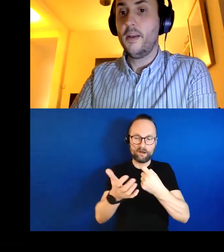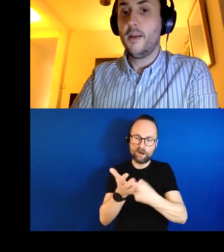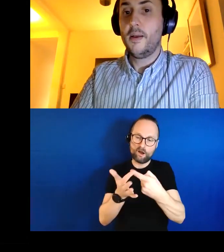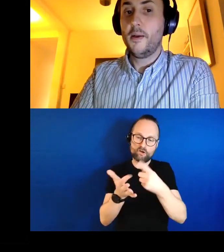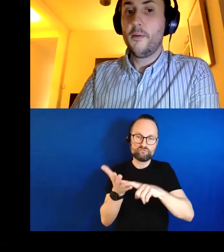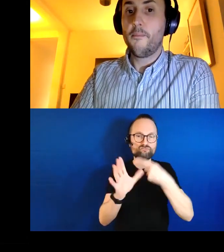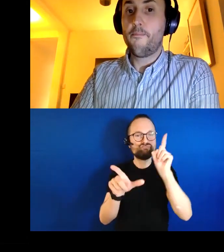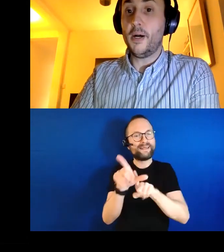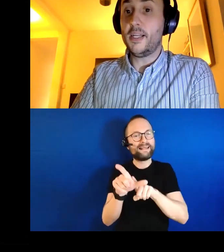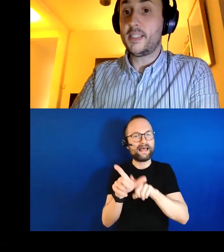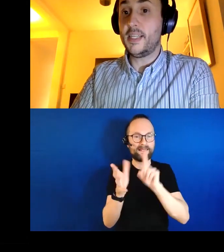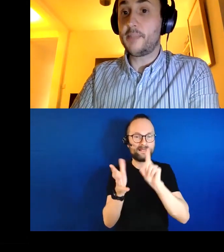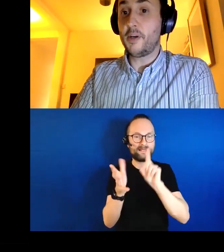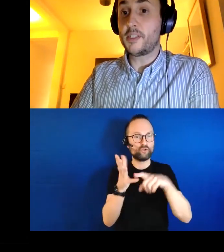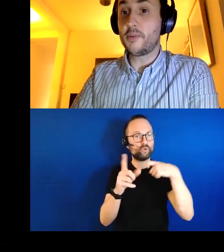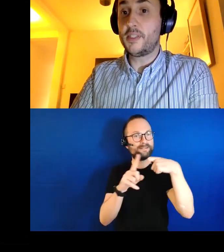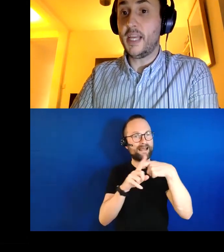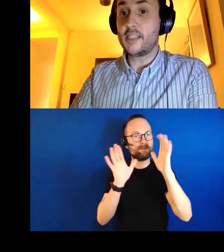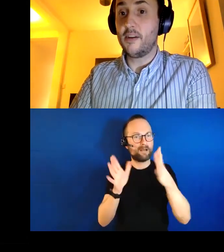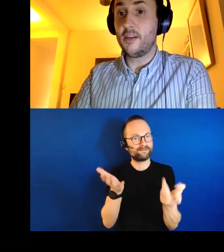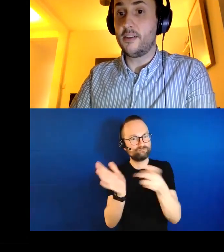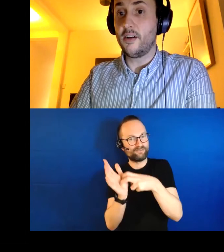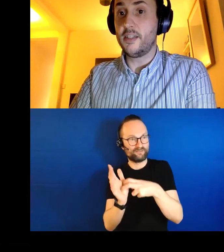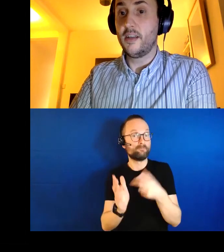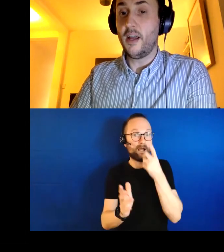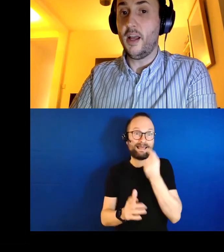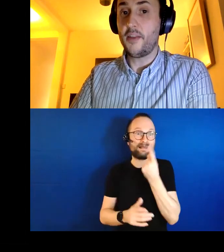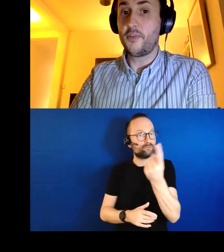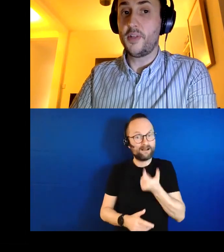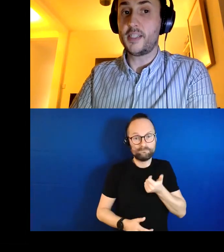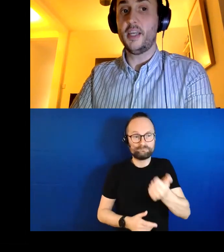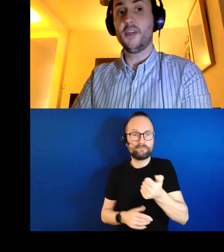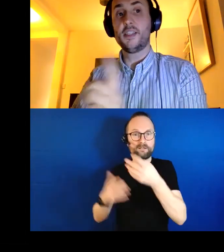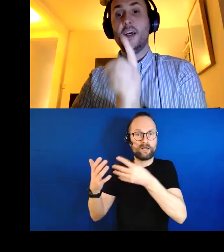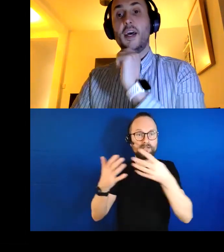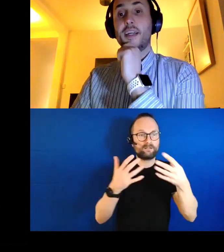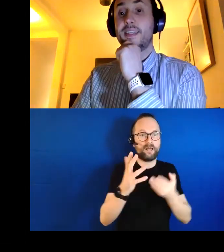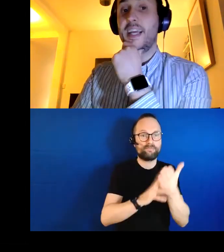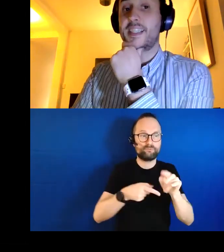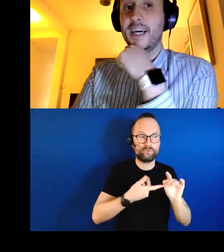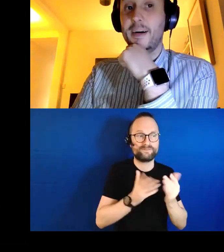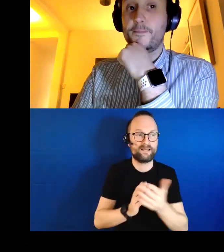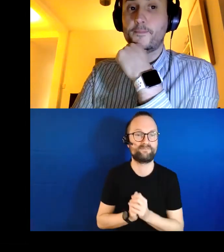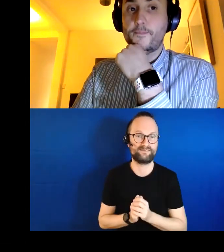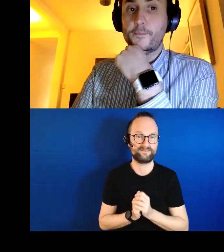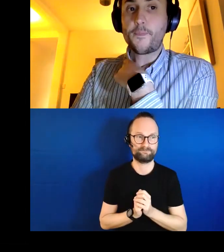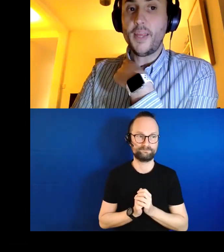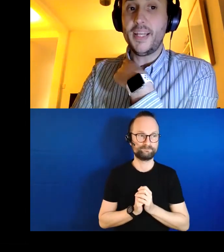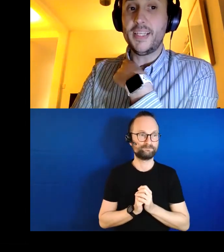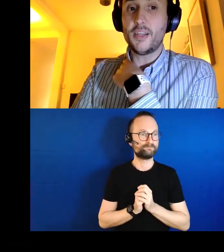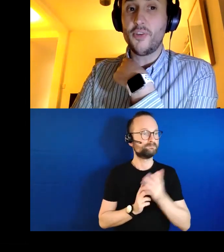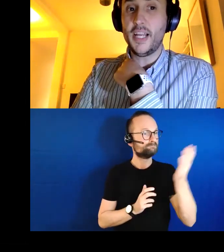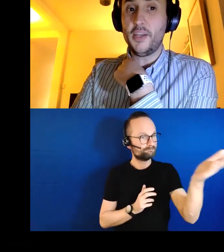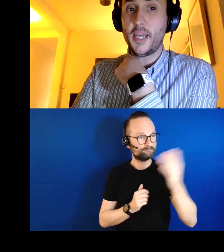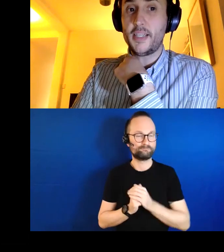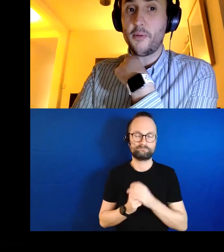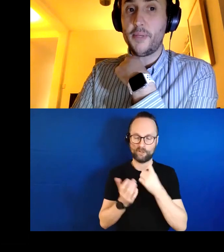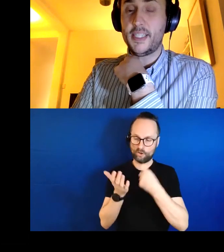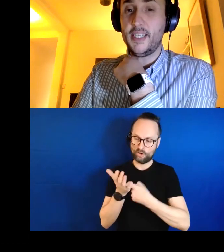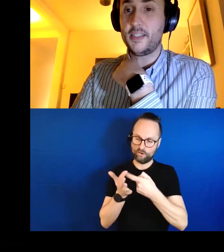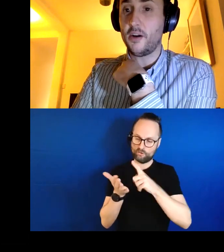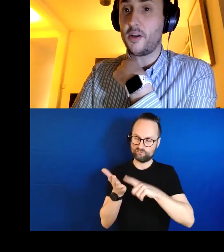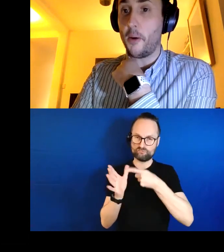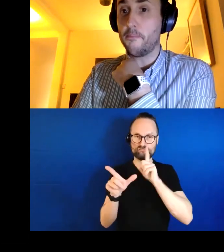relay UK.